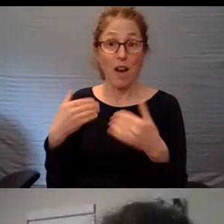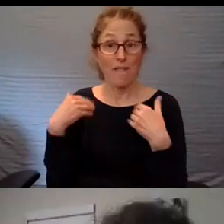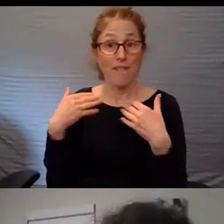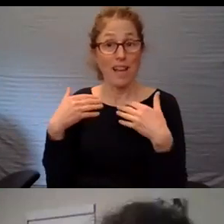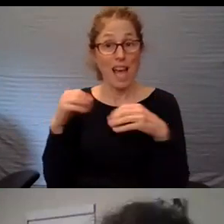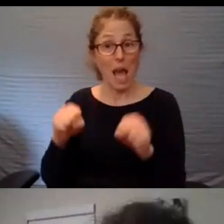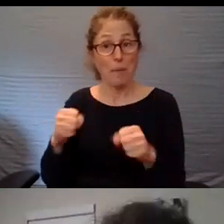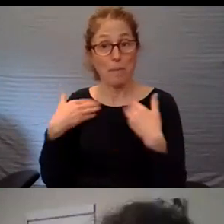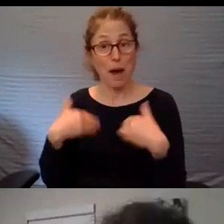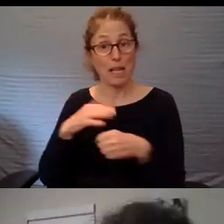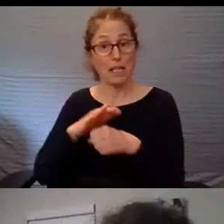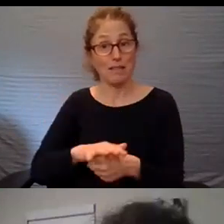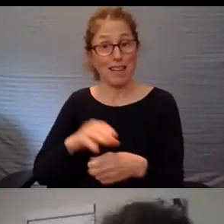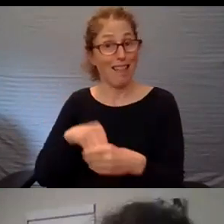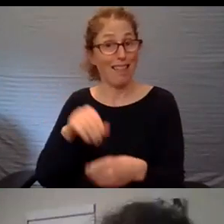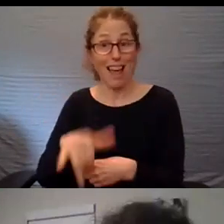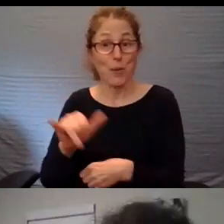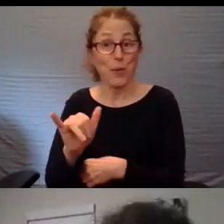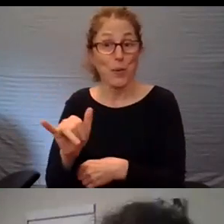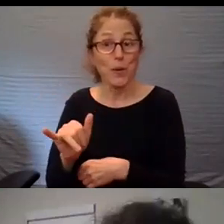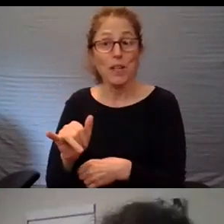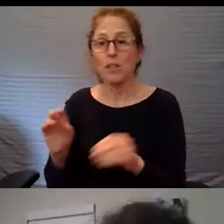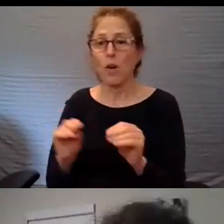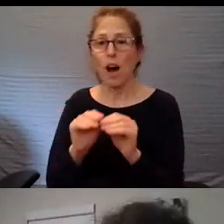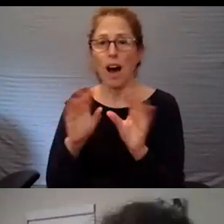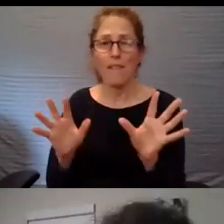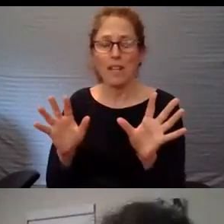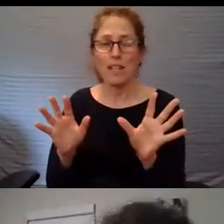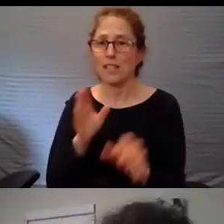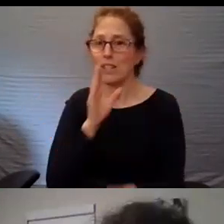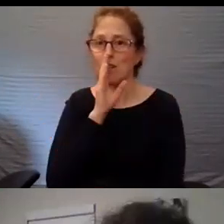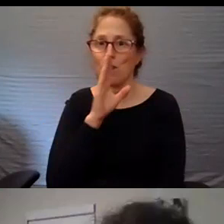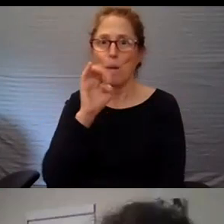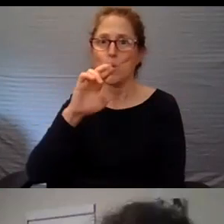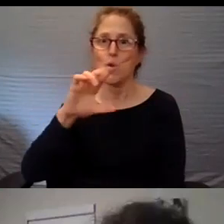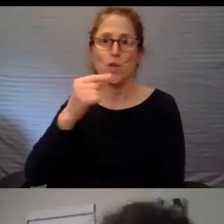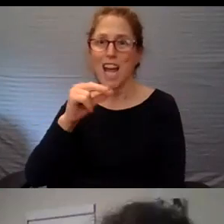It's the obvious element of, this is just like straight up eugenics to say that some people